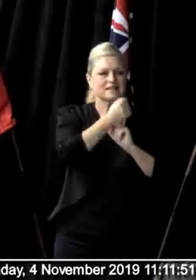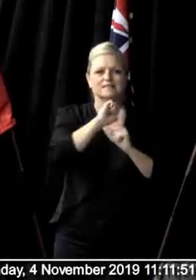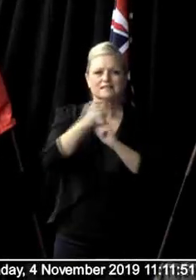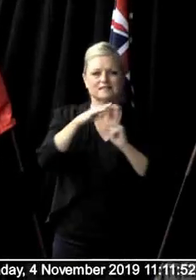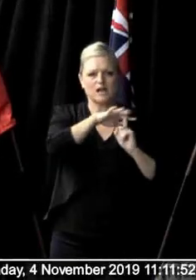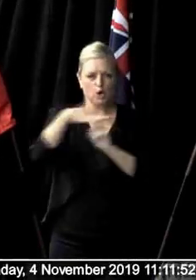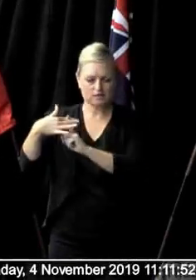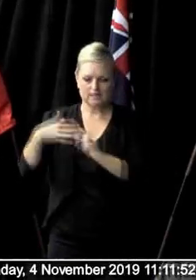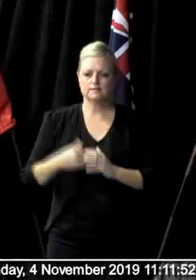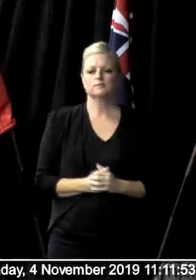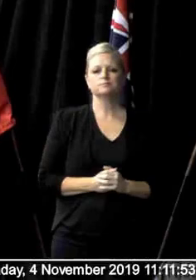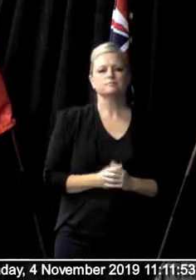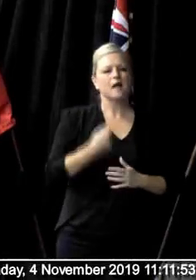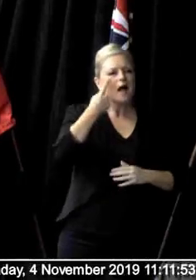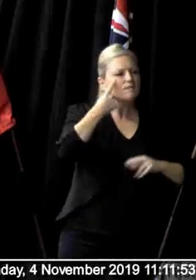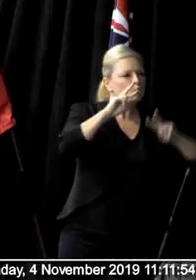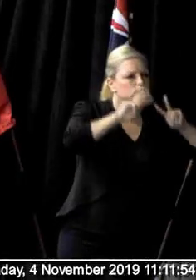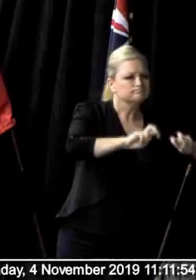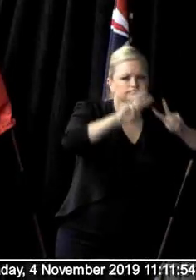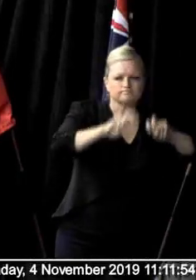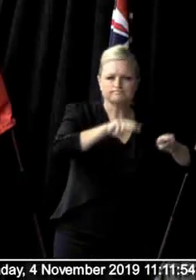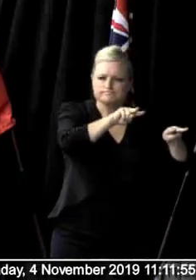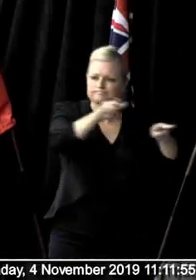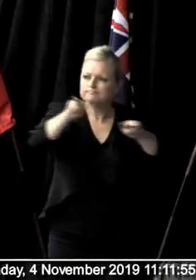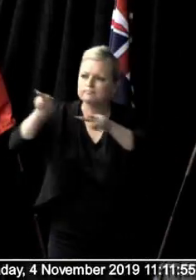And to look at what governments, institutions and the community should do to